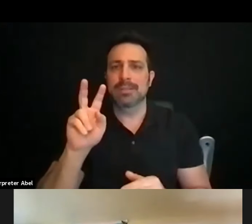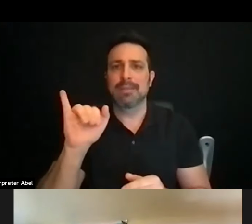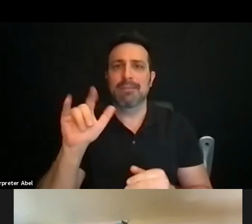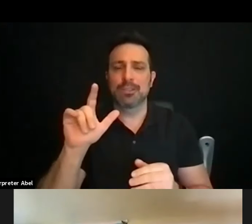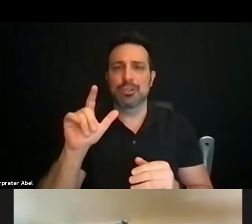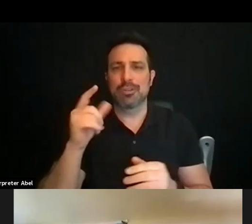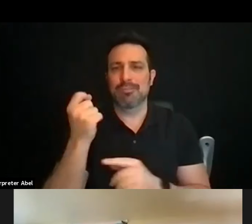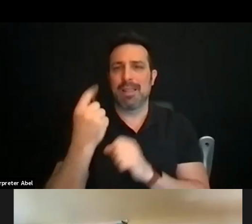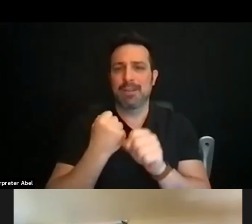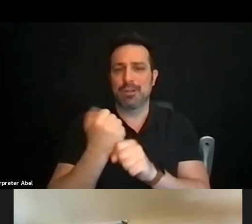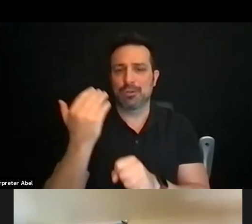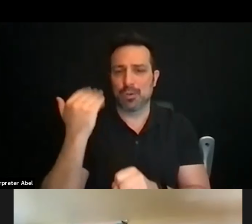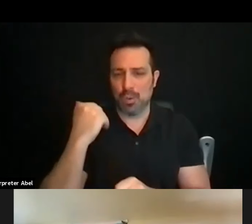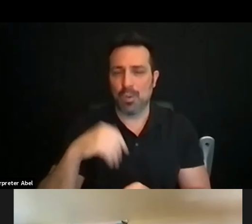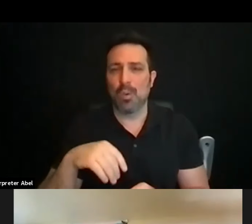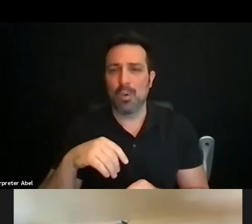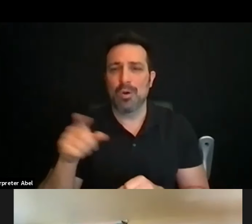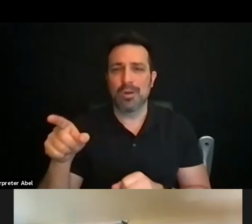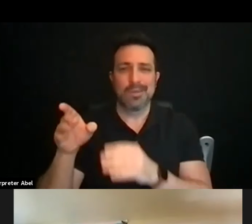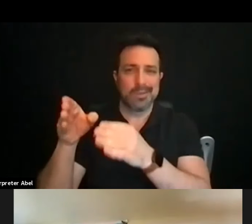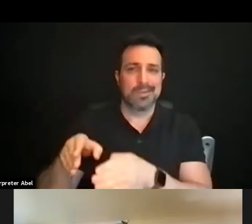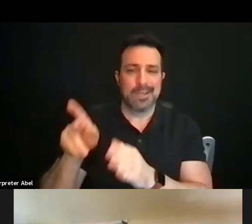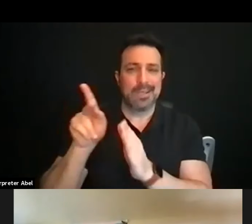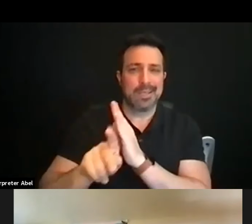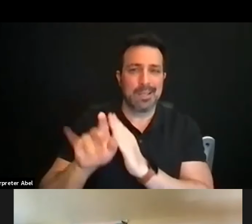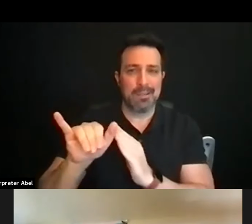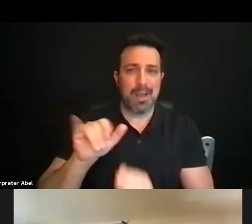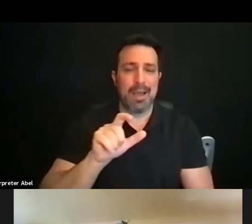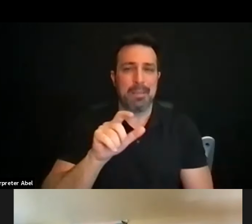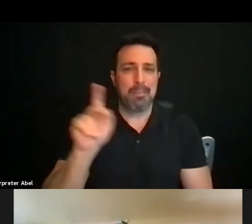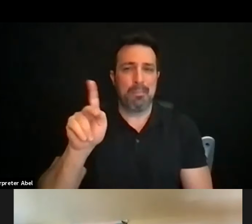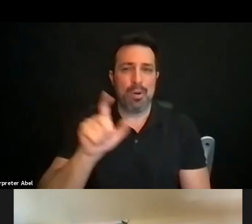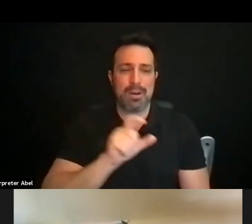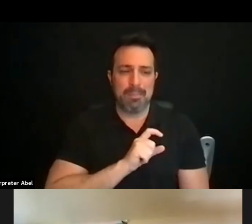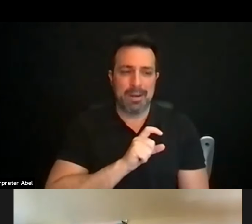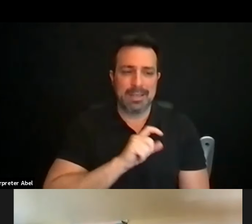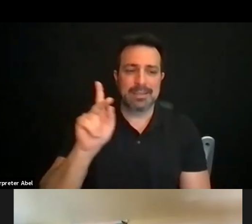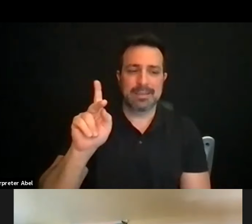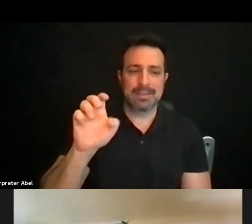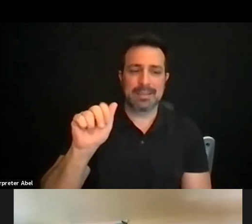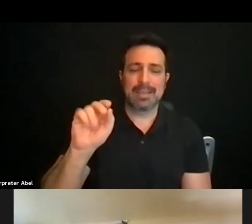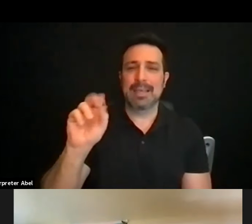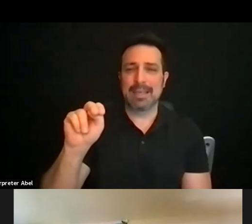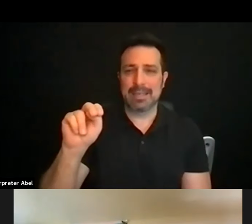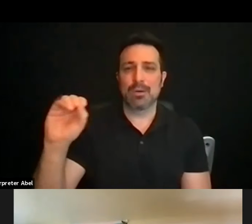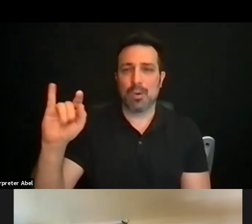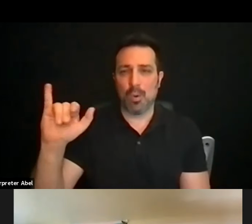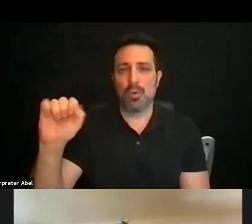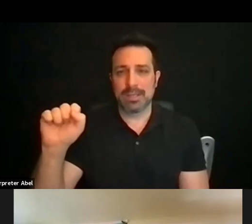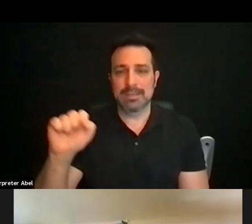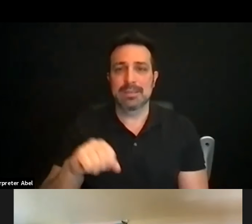participate is by joining us for those and one of them coming up is the keep notice